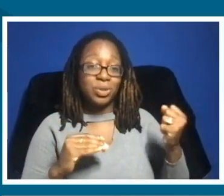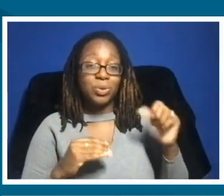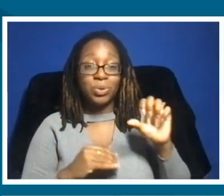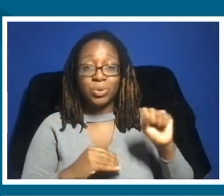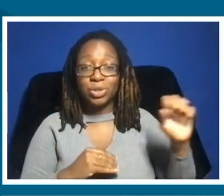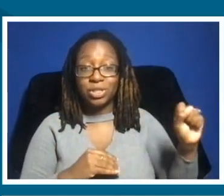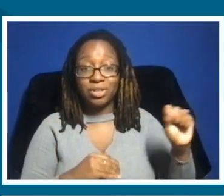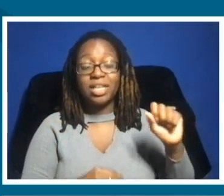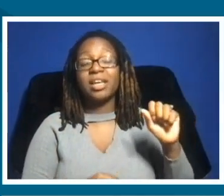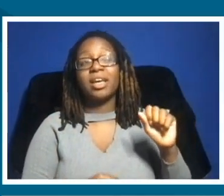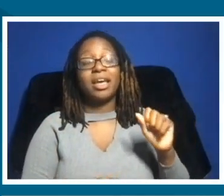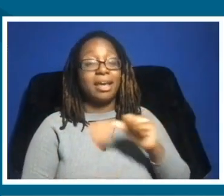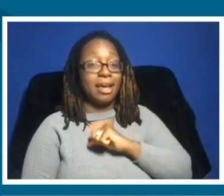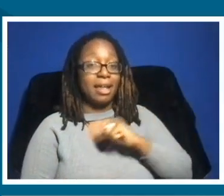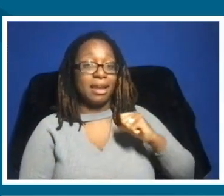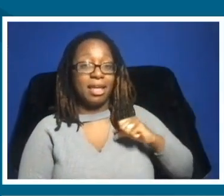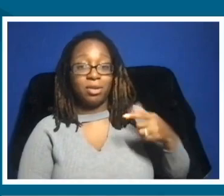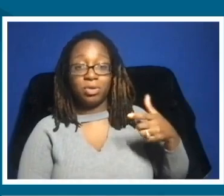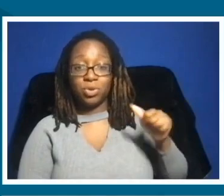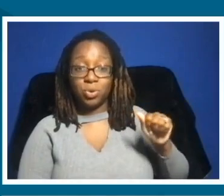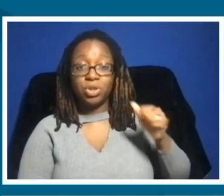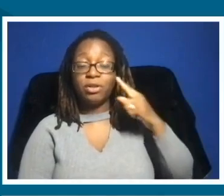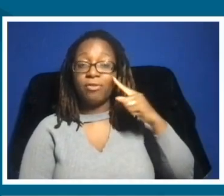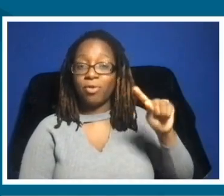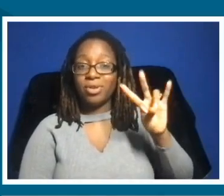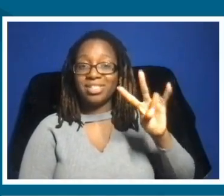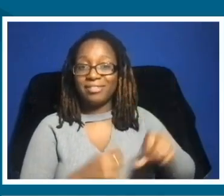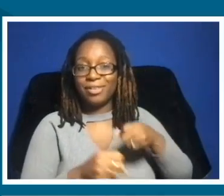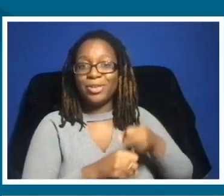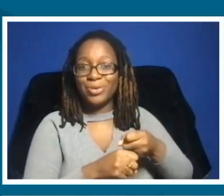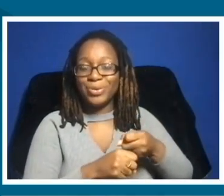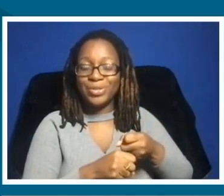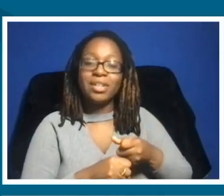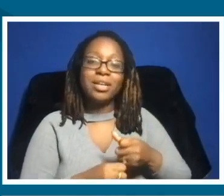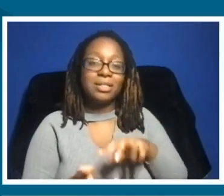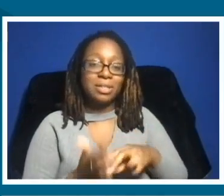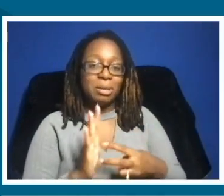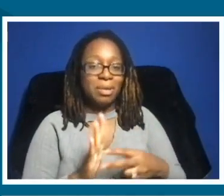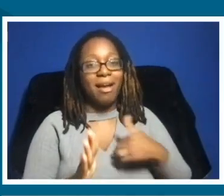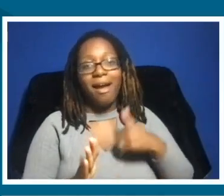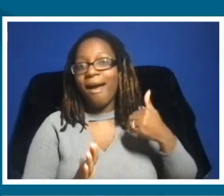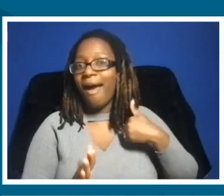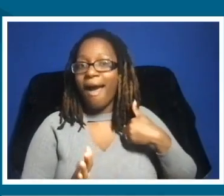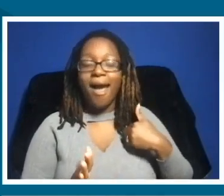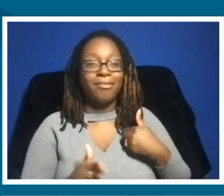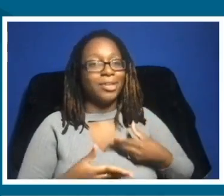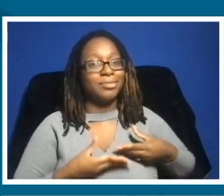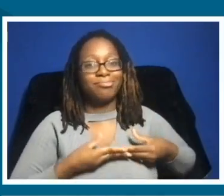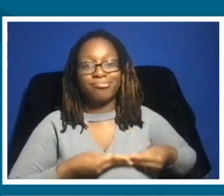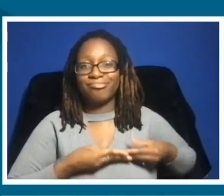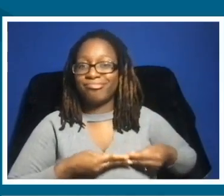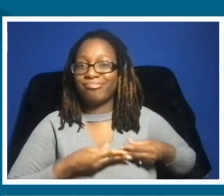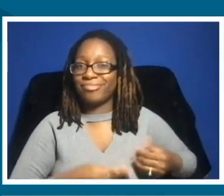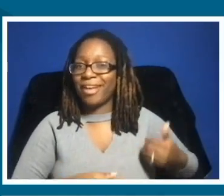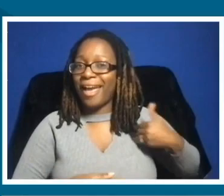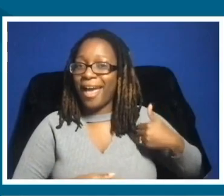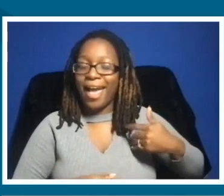years earlier in my career so i have a super soft spot